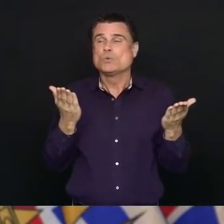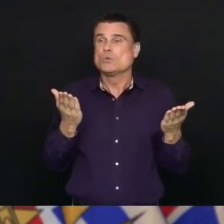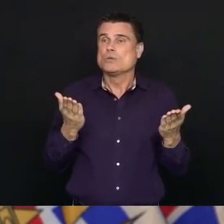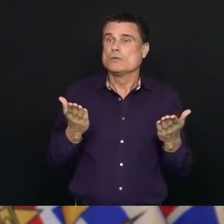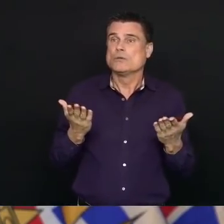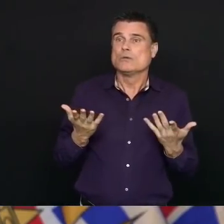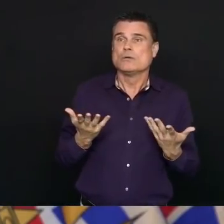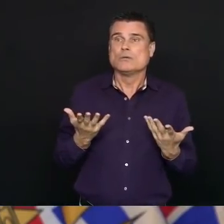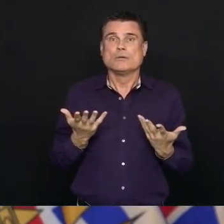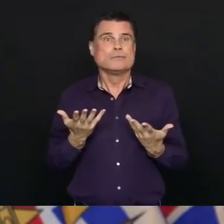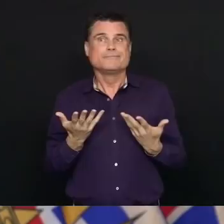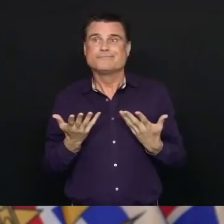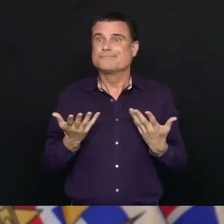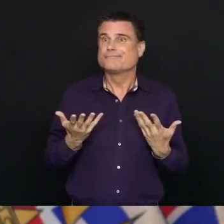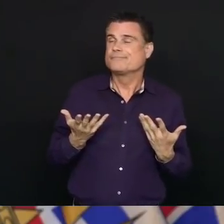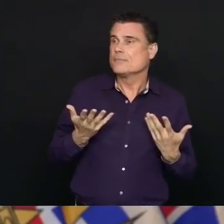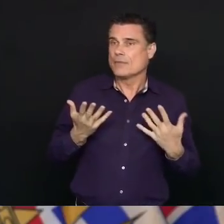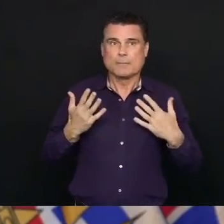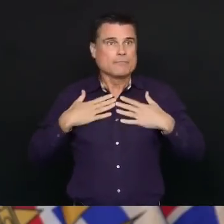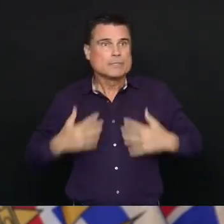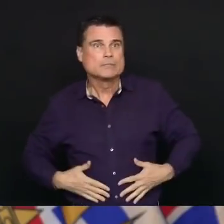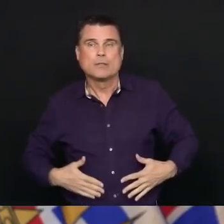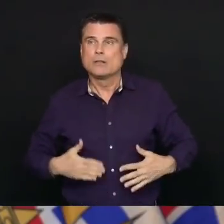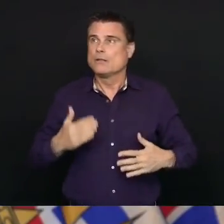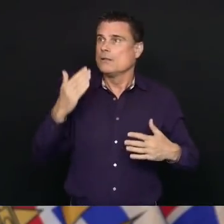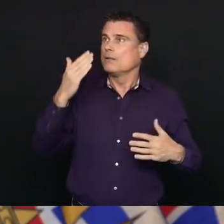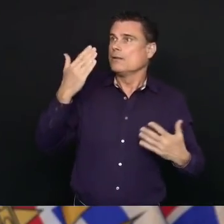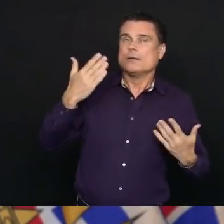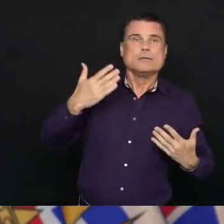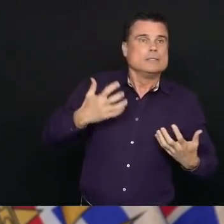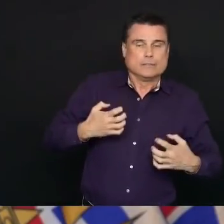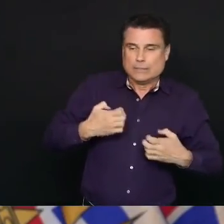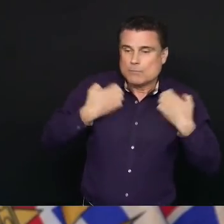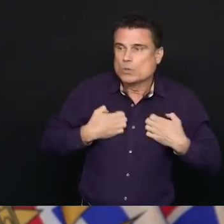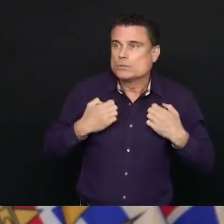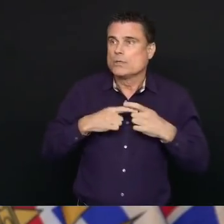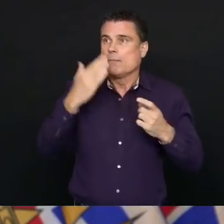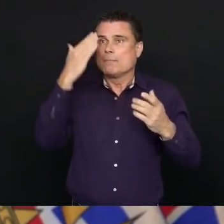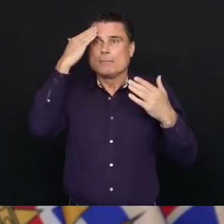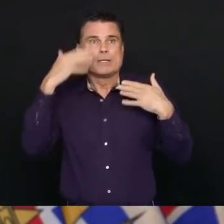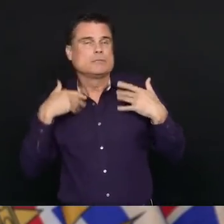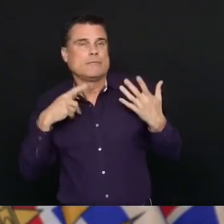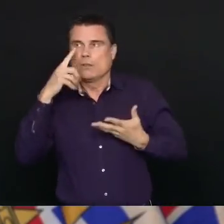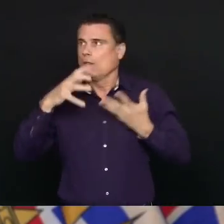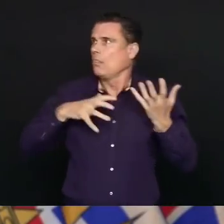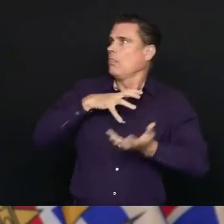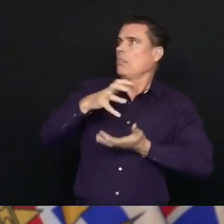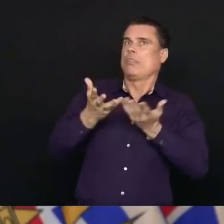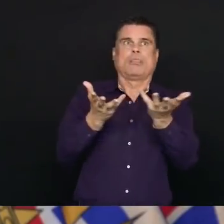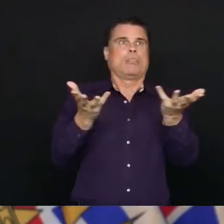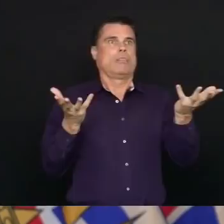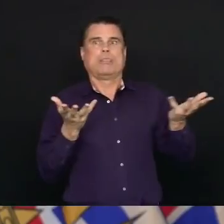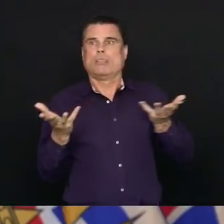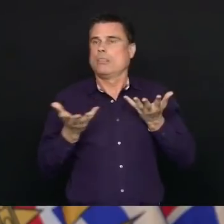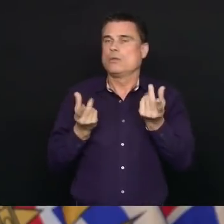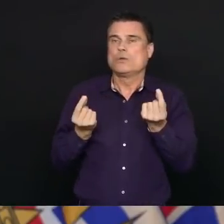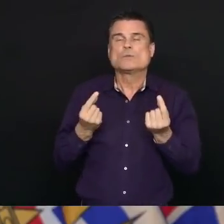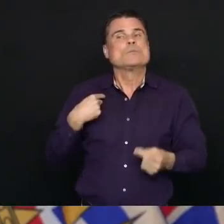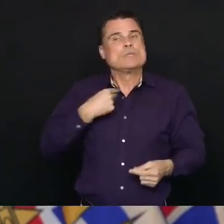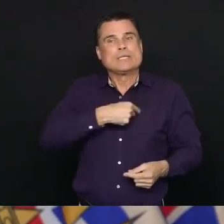important than ever that we keep going. That everything we are doing now we keep up. I know this is challenging a time for many. But physically, emotionally,